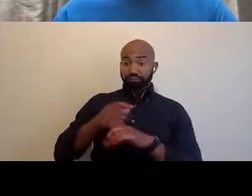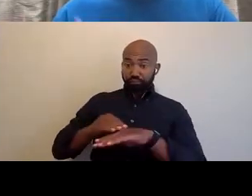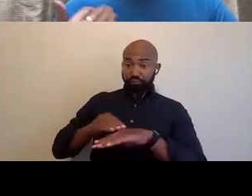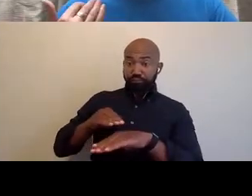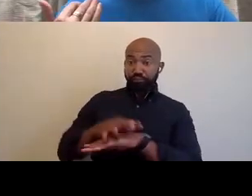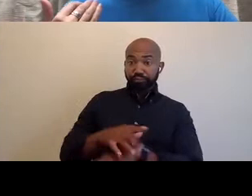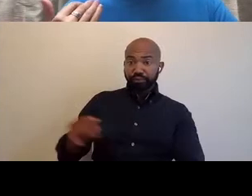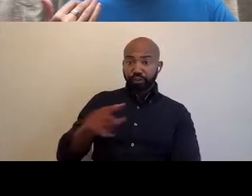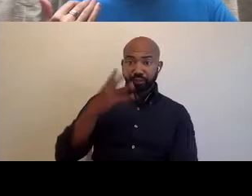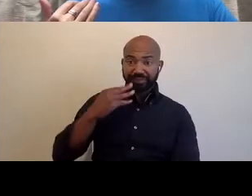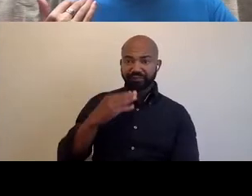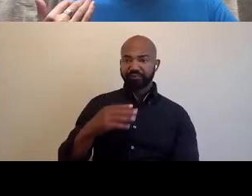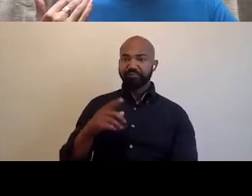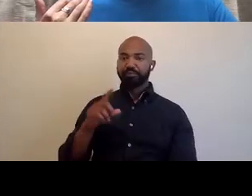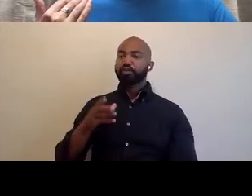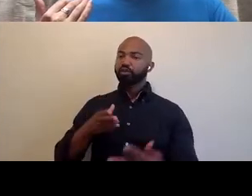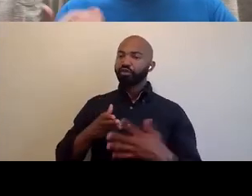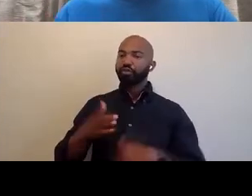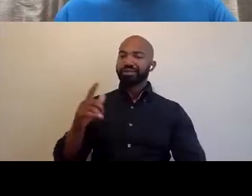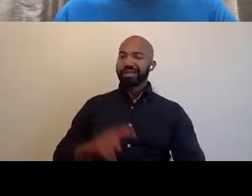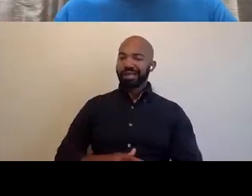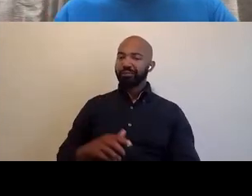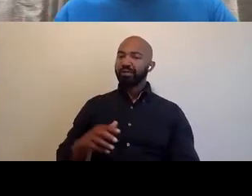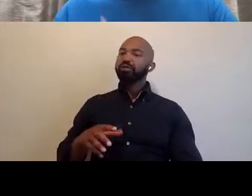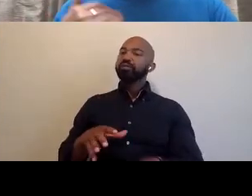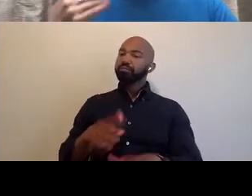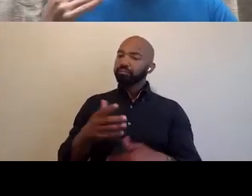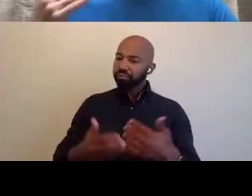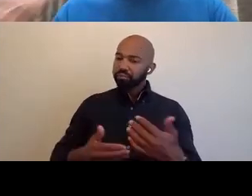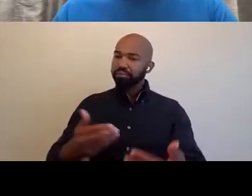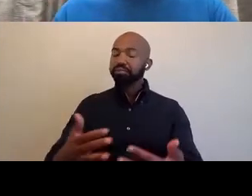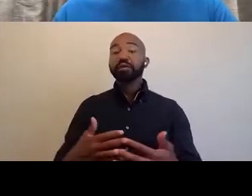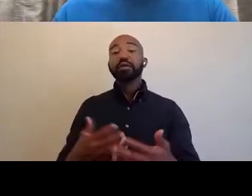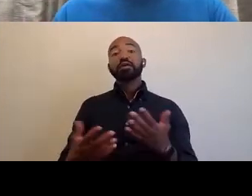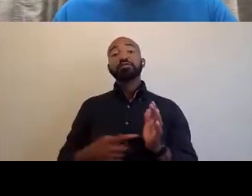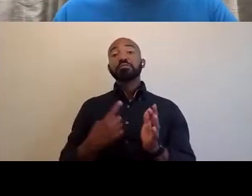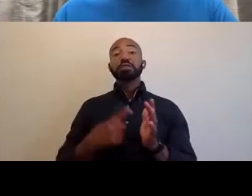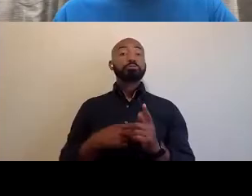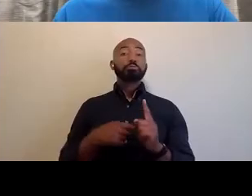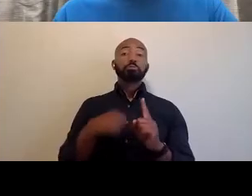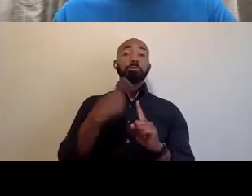So you can see that it may take as little as one month and up to six months to see changes.